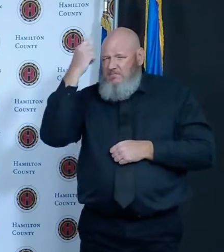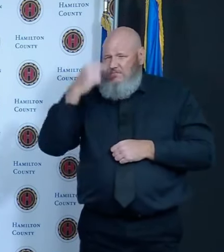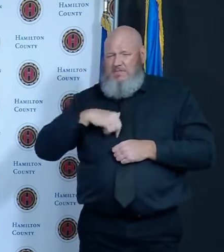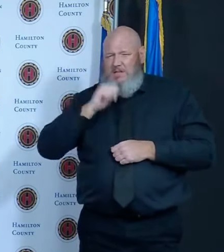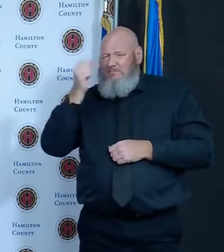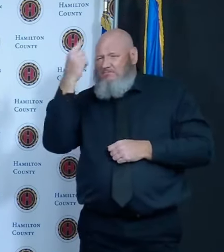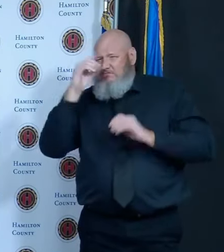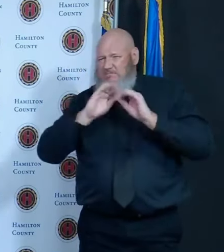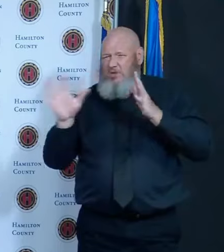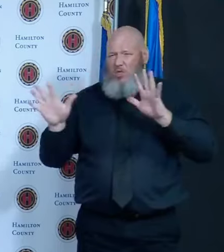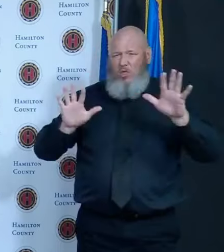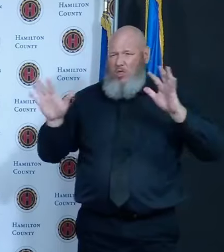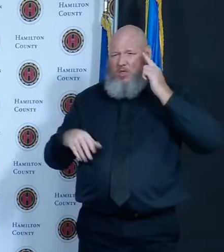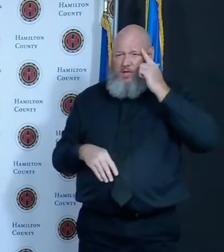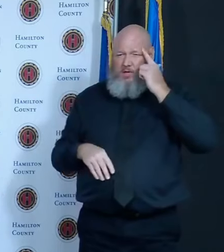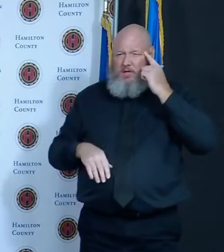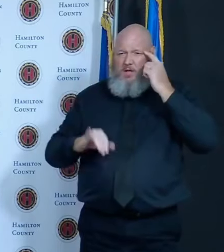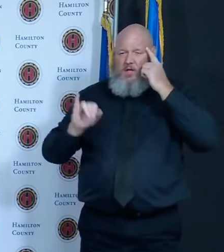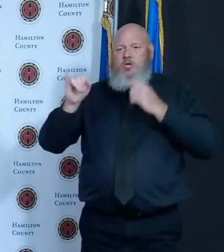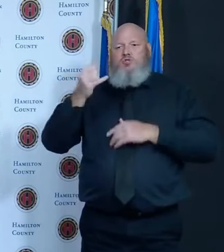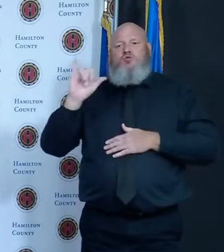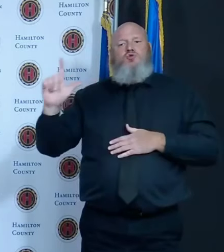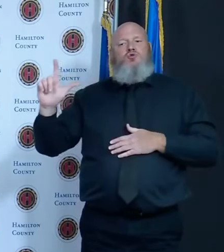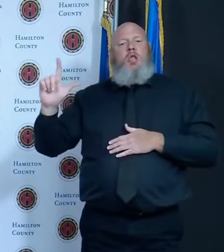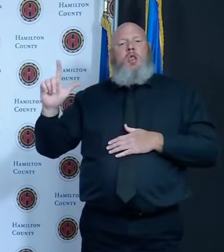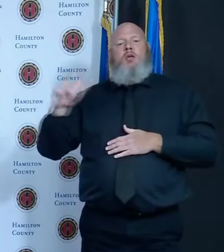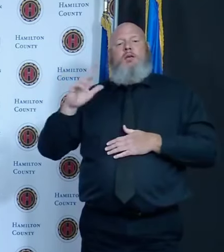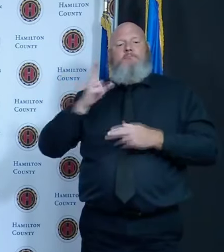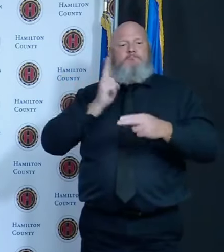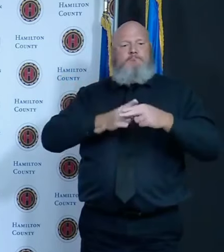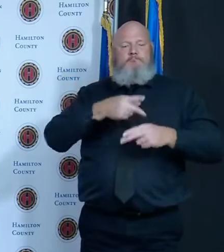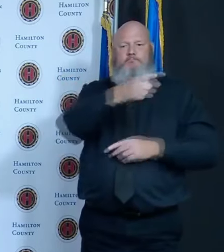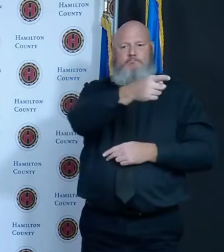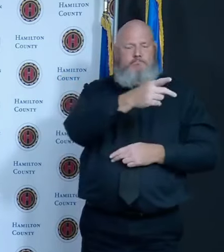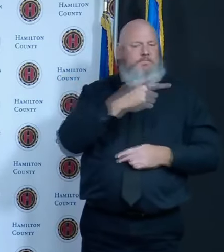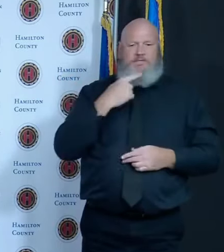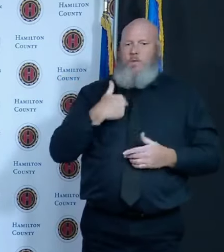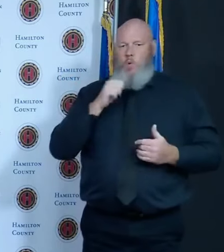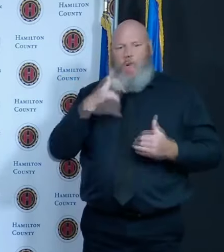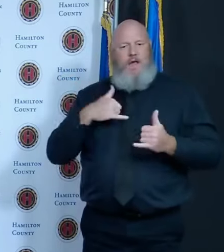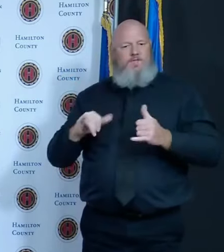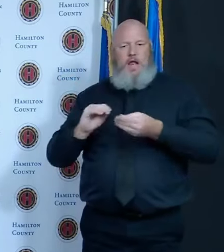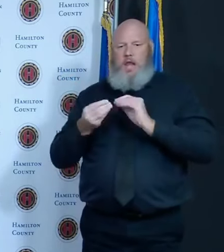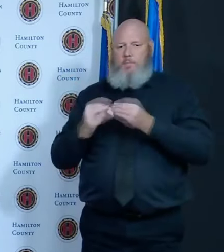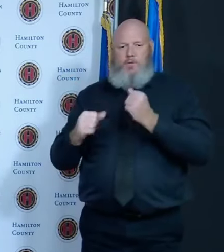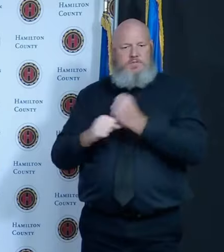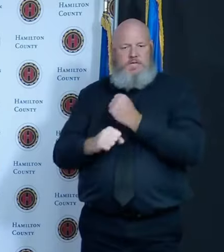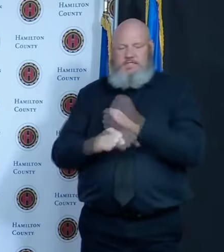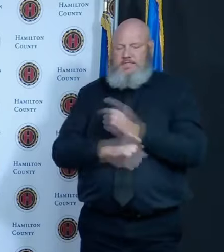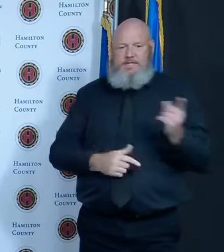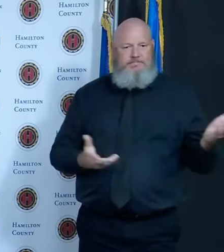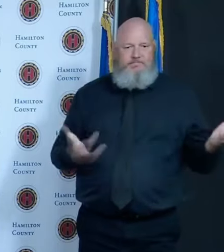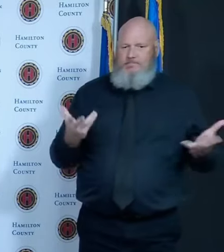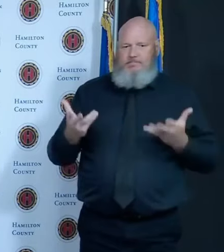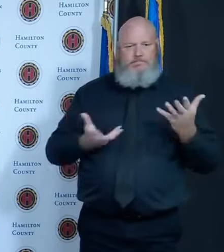have the numbers I'm not sure if we'll get them but we do not have the numbers of just the Cincinnati Metro